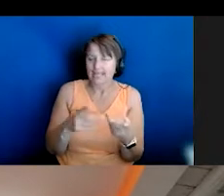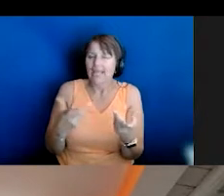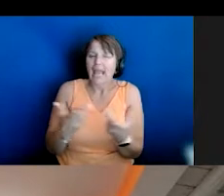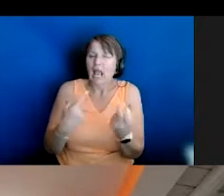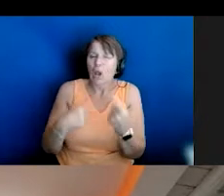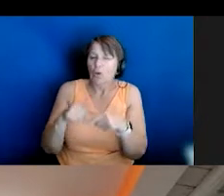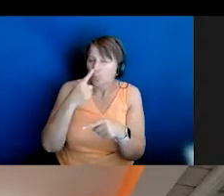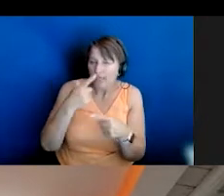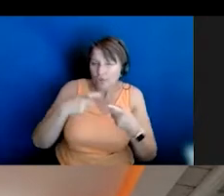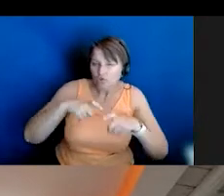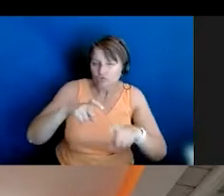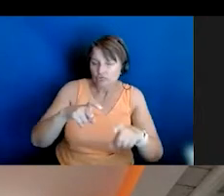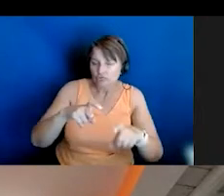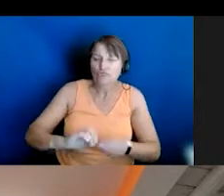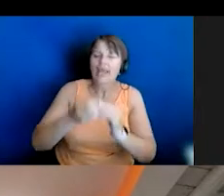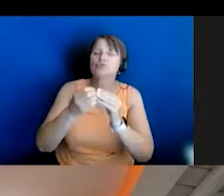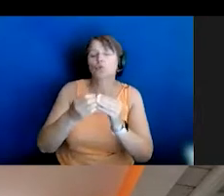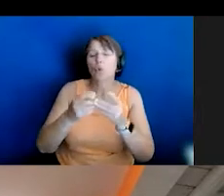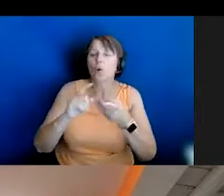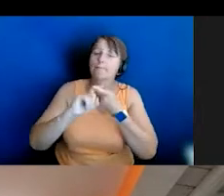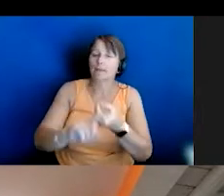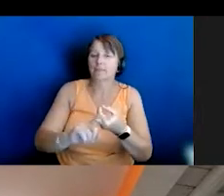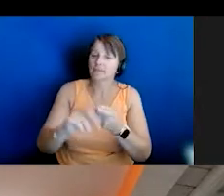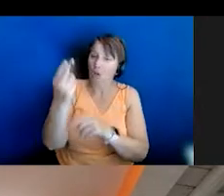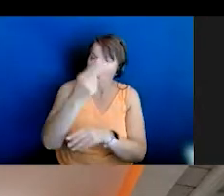permanent artwork. At this point, so we